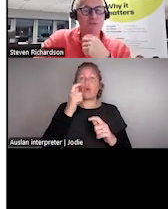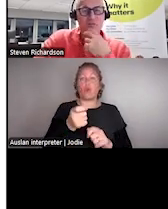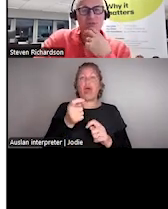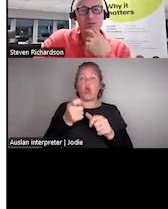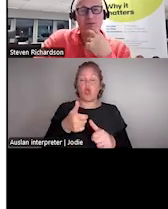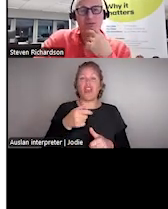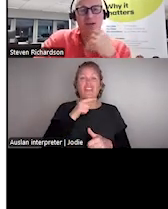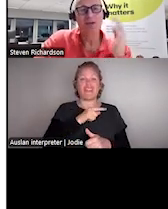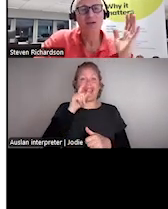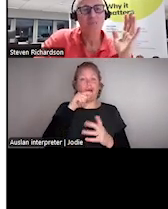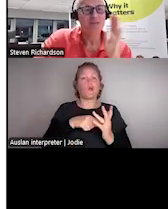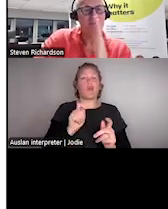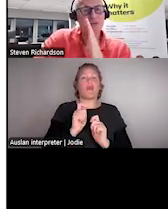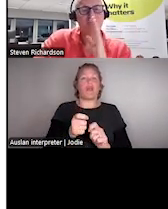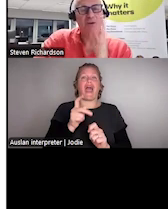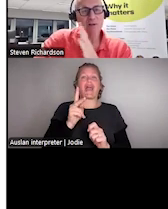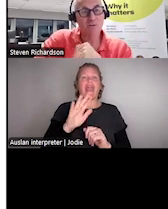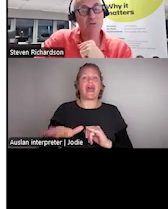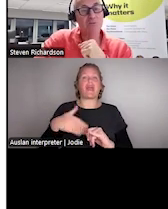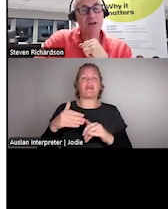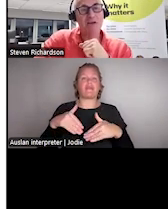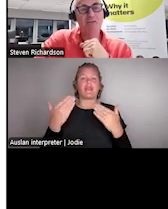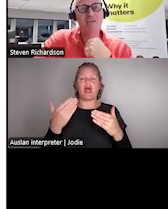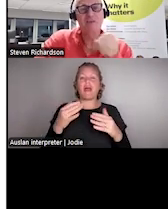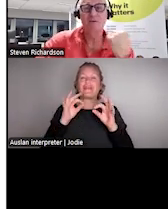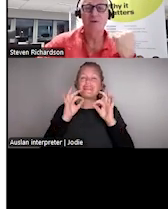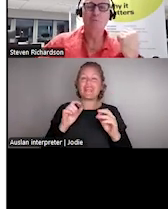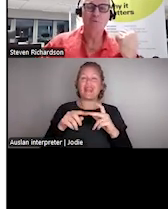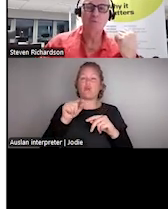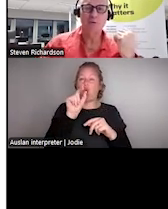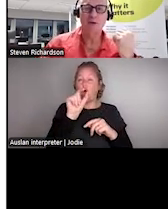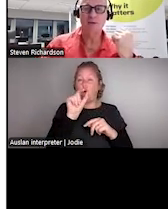towards the end of the day. Regularly if you are getting close to a target. They want to help you